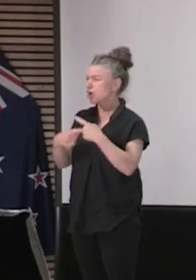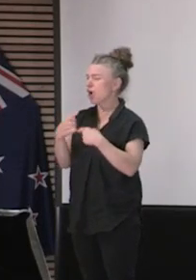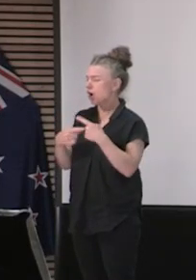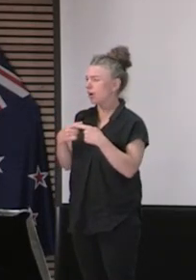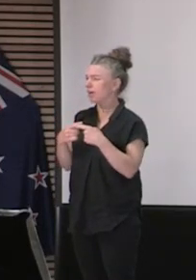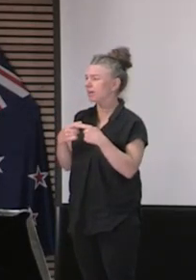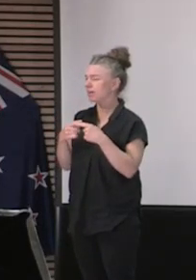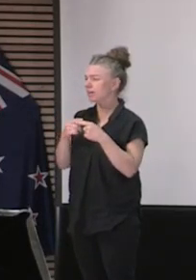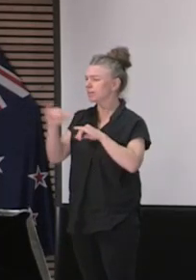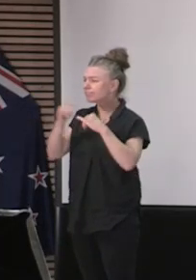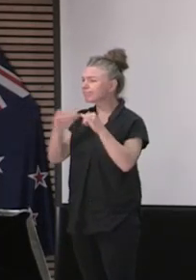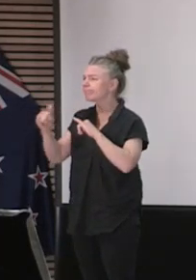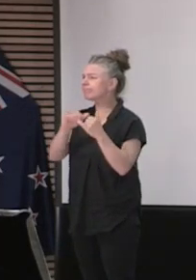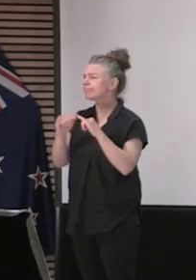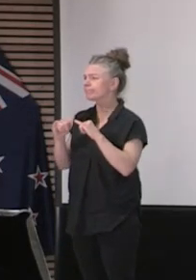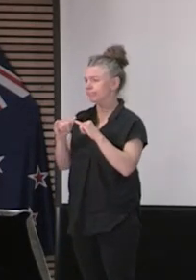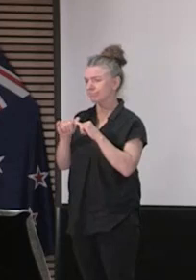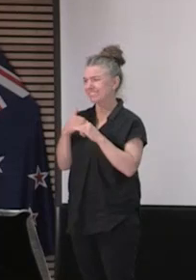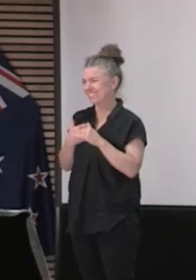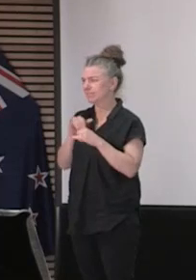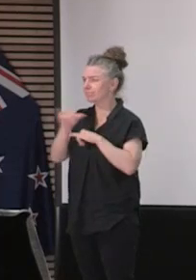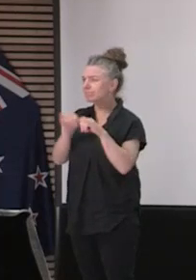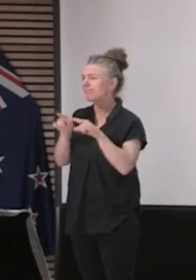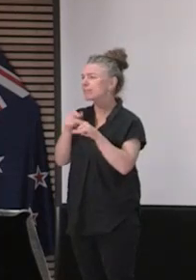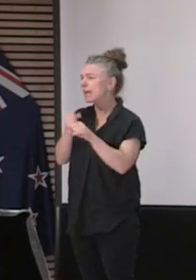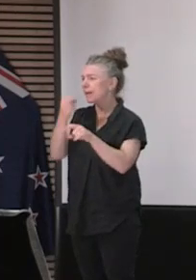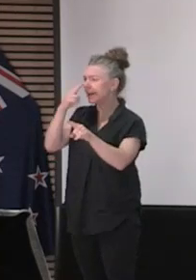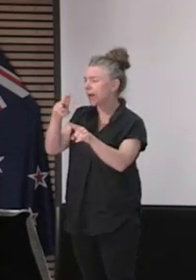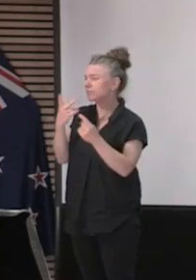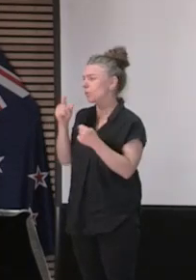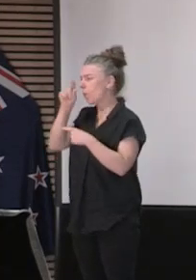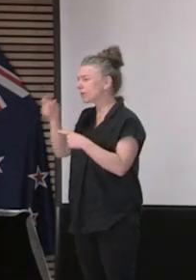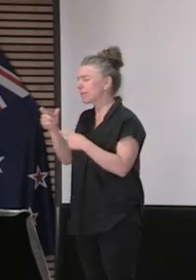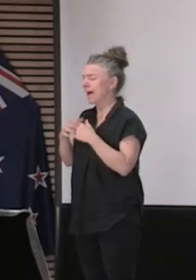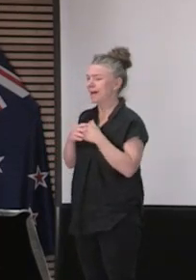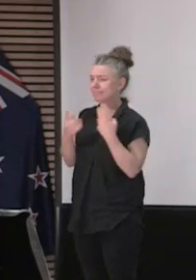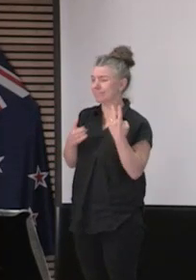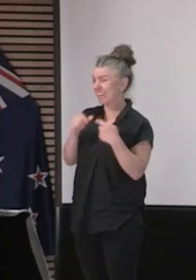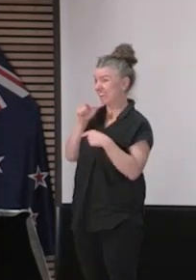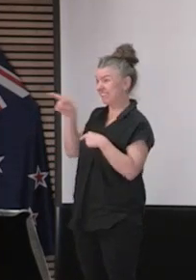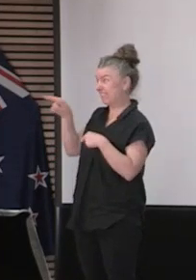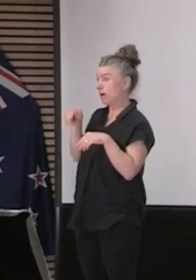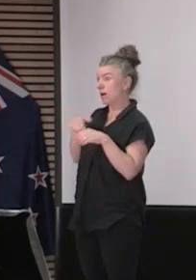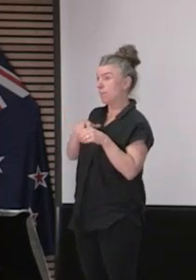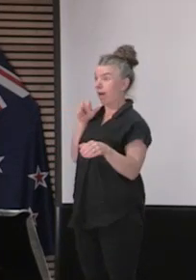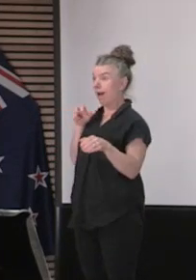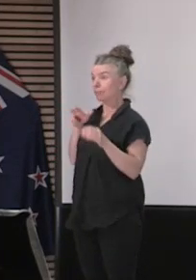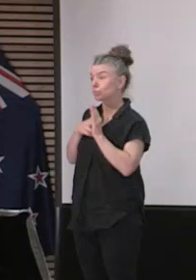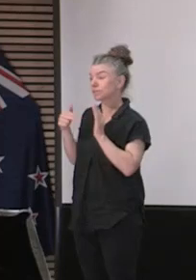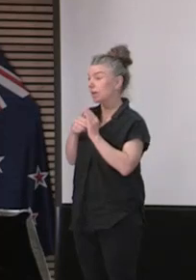ofconnectivity with our regions. And so, of course, we'd beconcerned if we were losing afundamental part of thatnetwork.